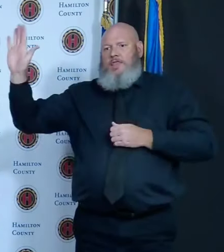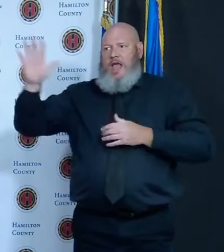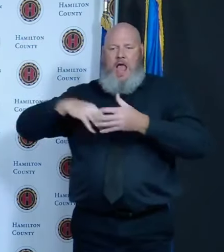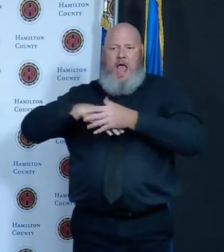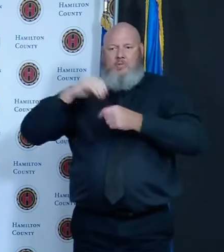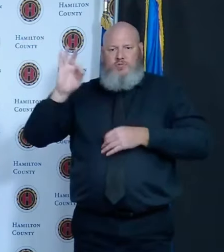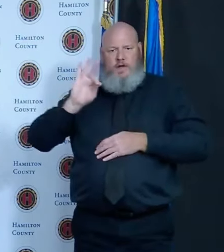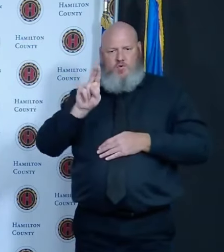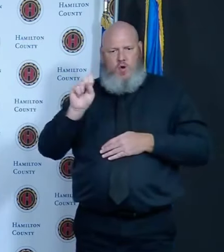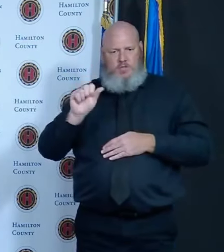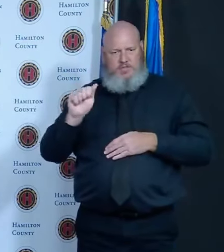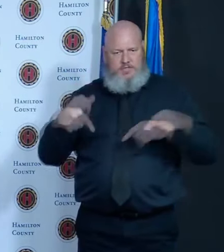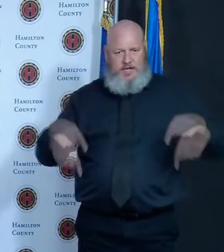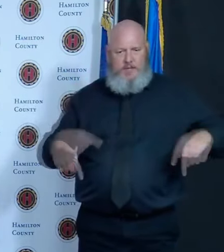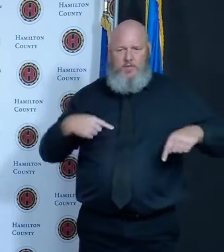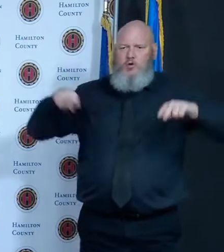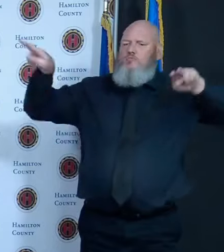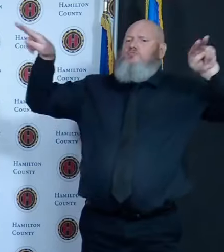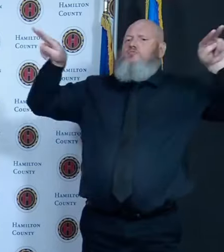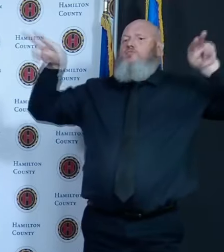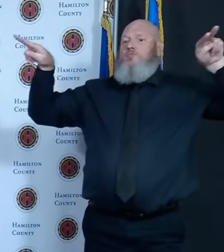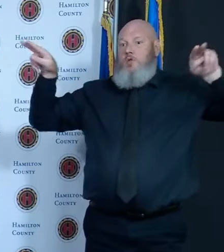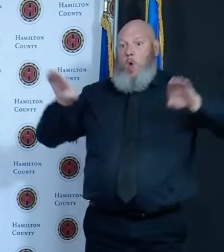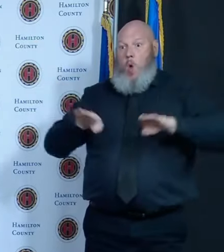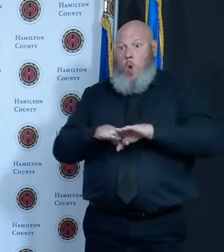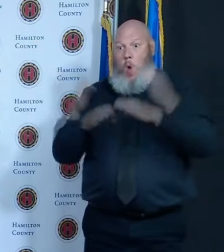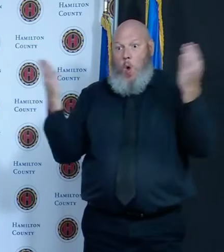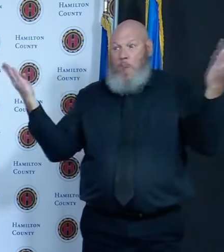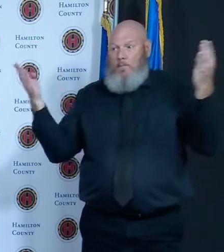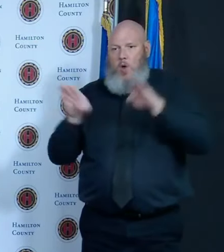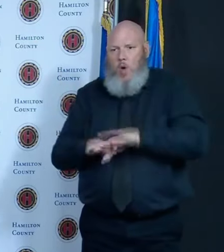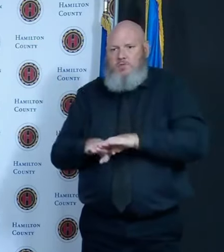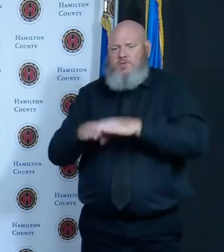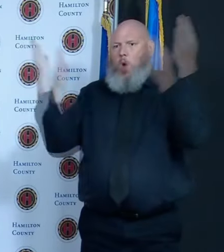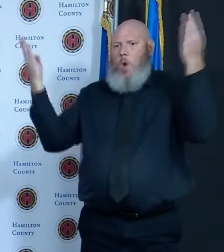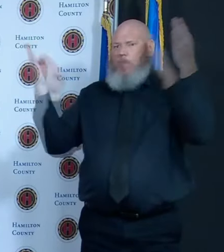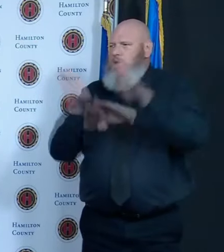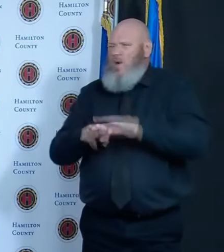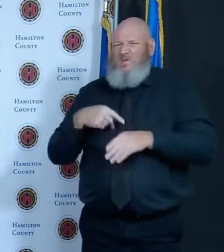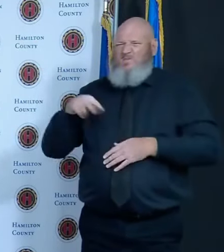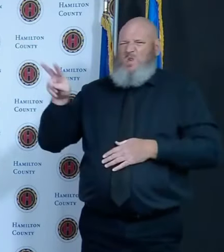and so I think that is why Eric even said it in his comments there is